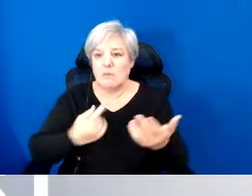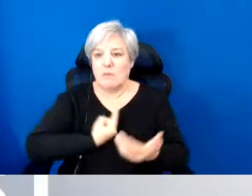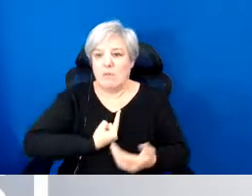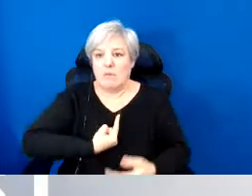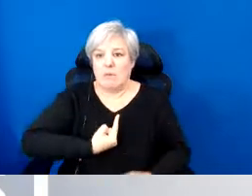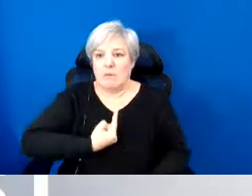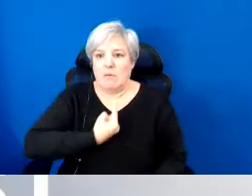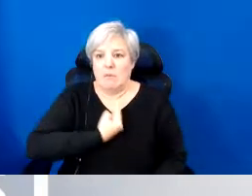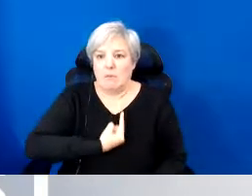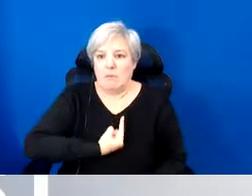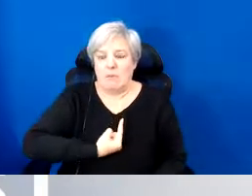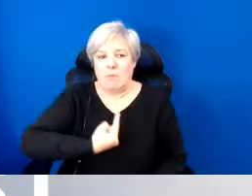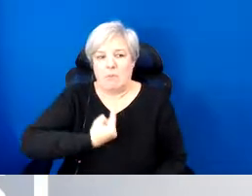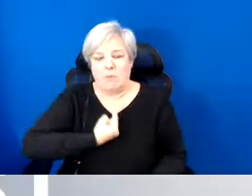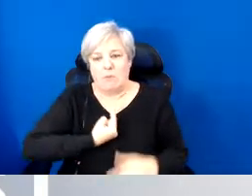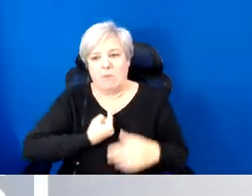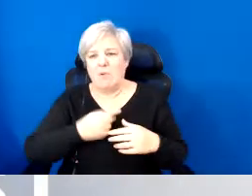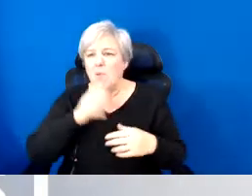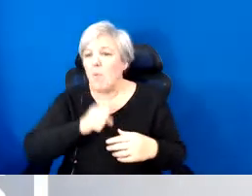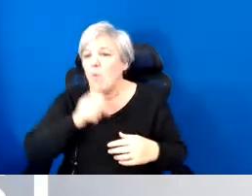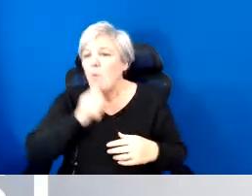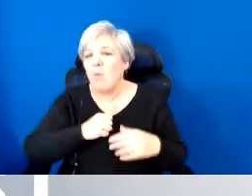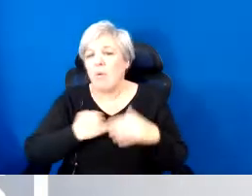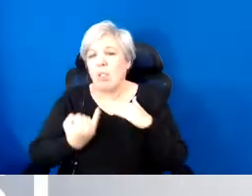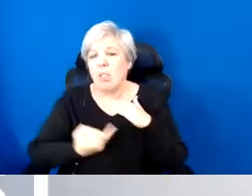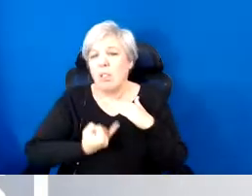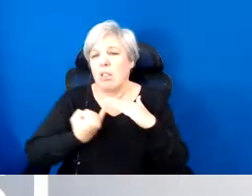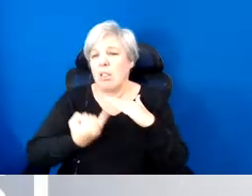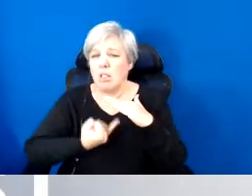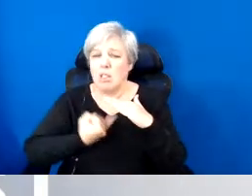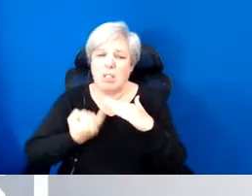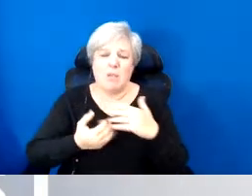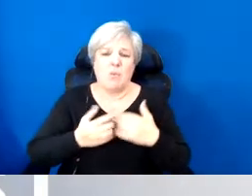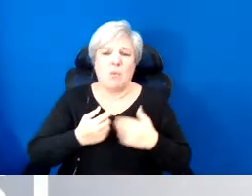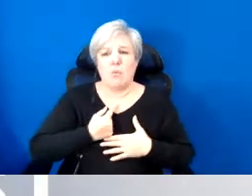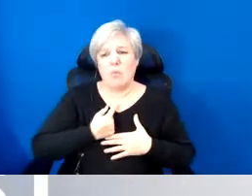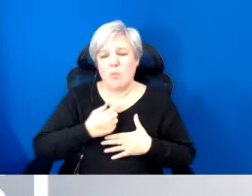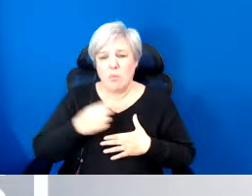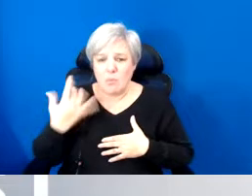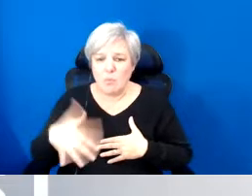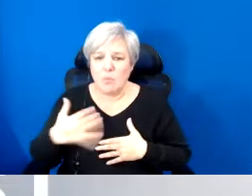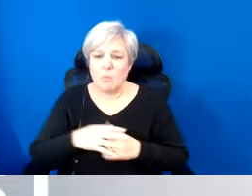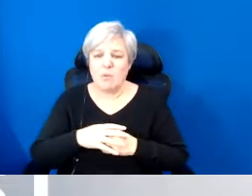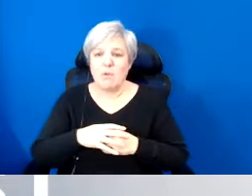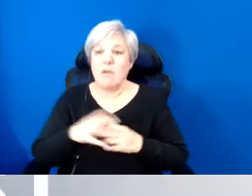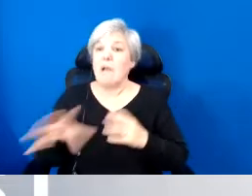especially for the elderly who are alone. In addition, our normal routines were disrupted.